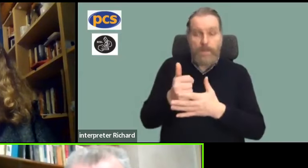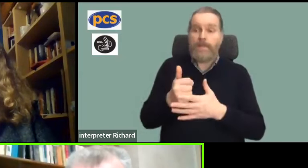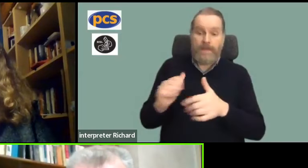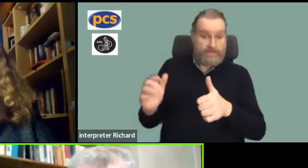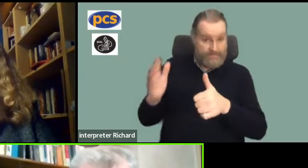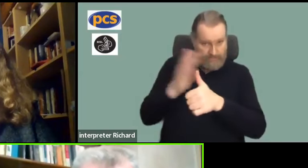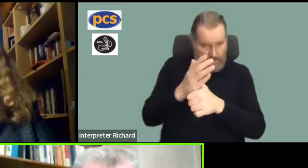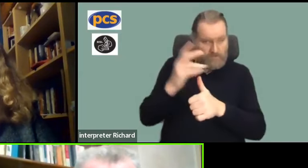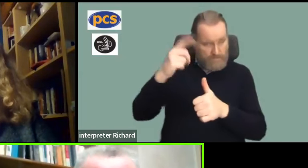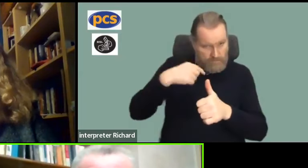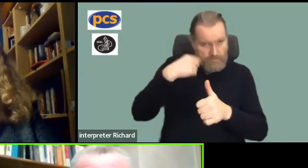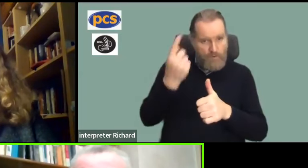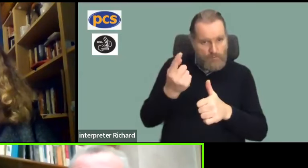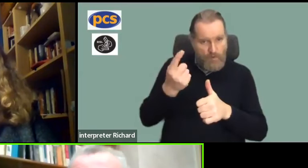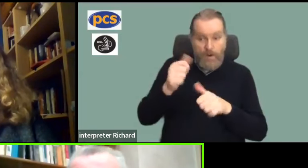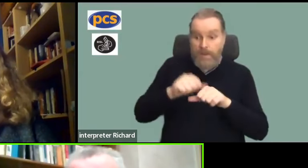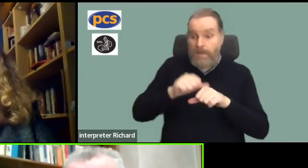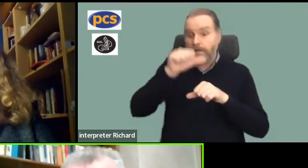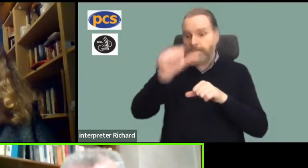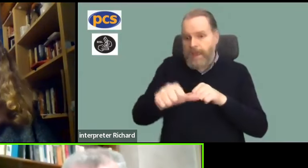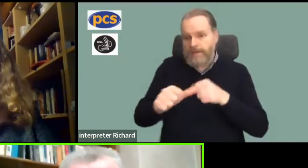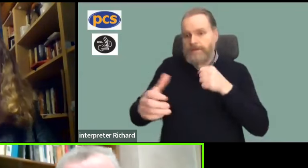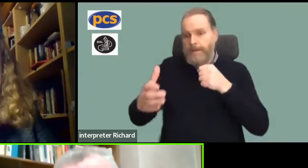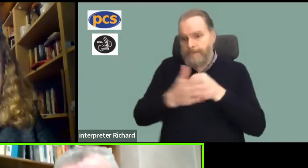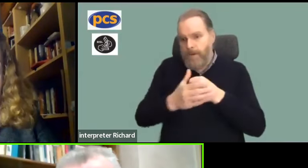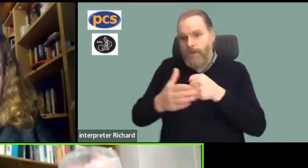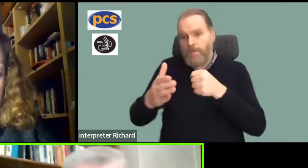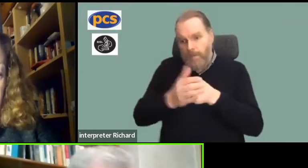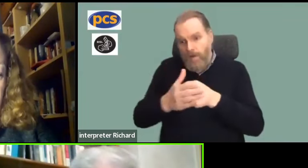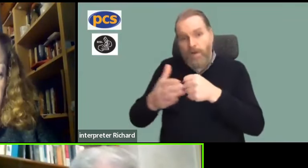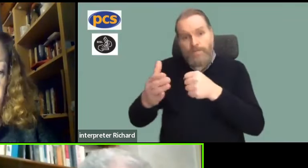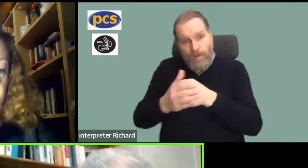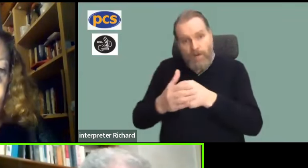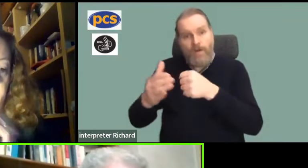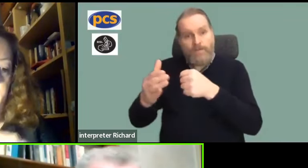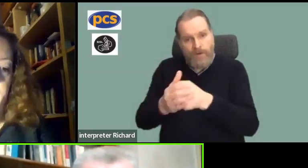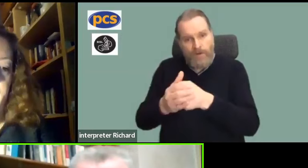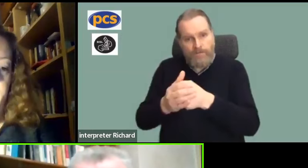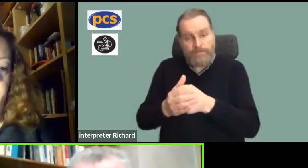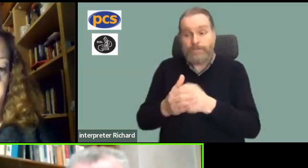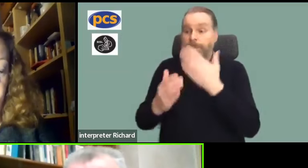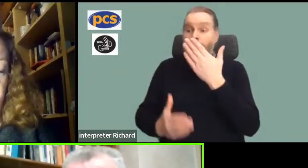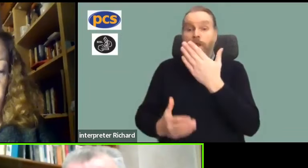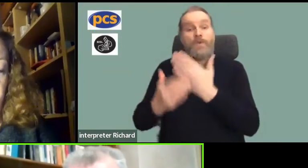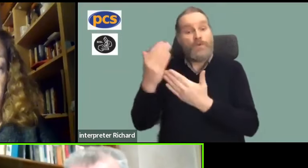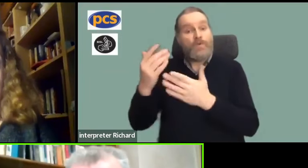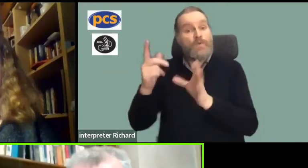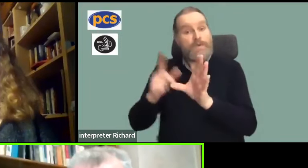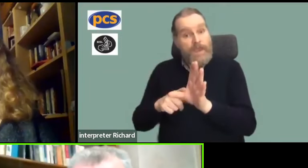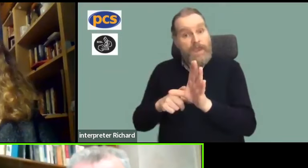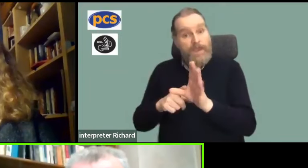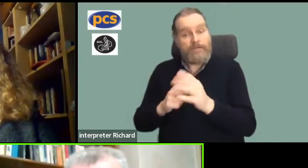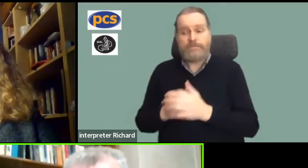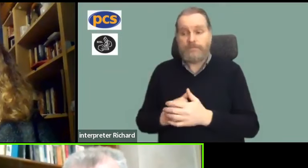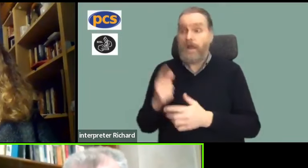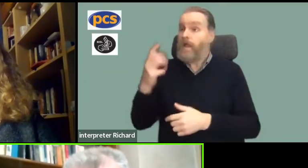next wave. The support is equally massive The support is equally massive, and and is, you know, in and and is, you know, in visible. And then when we get into the new then when we get into the new